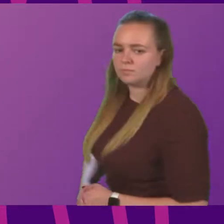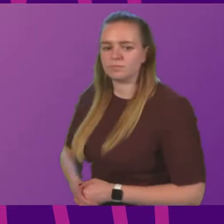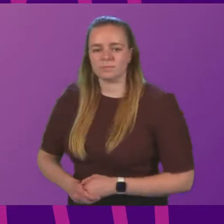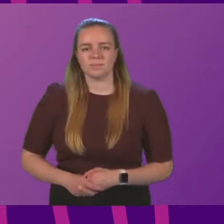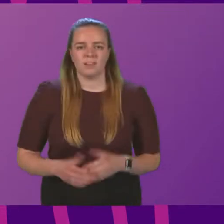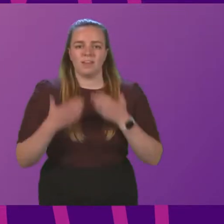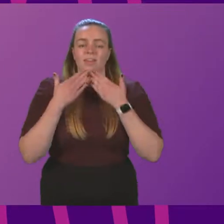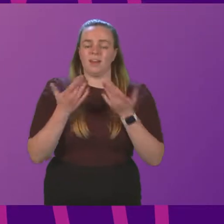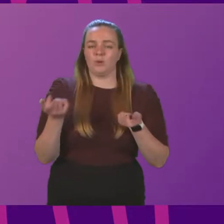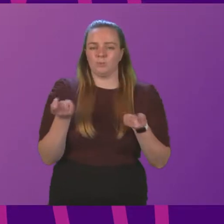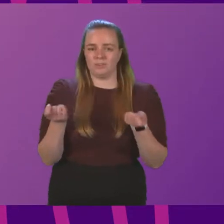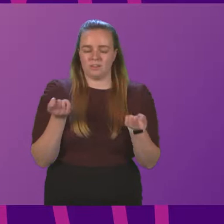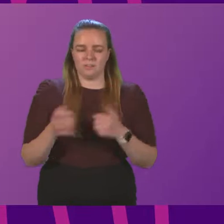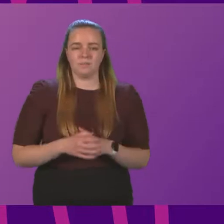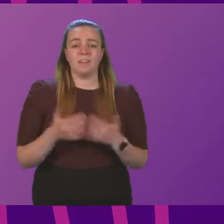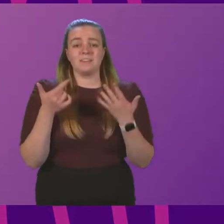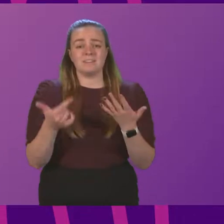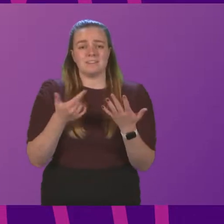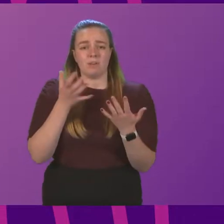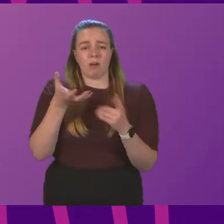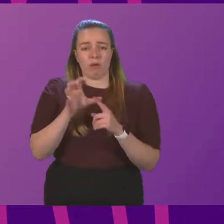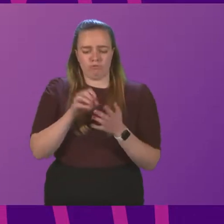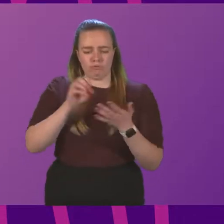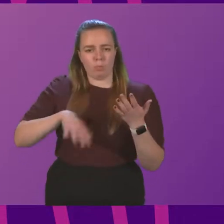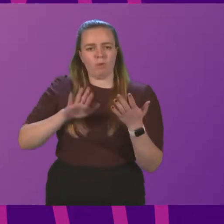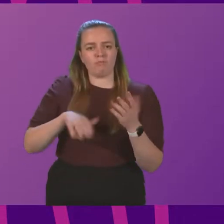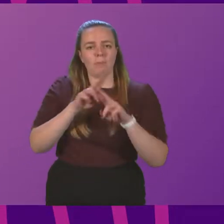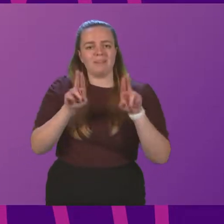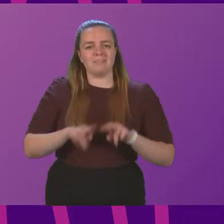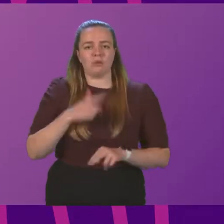The removal of the final seven countries from the international travel red list is welcome news